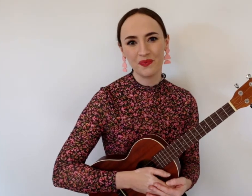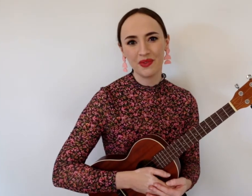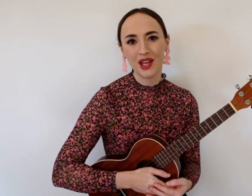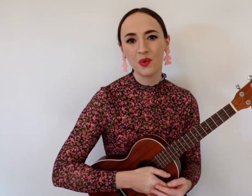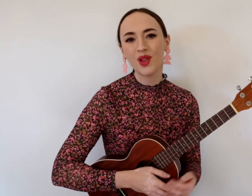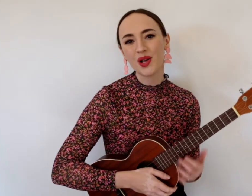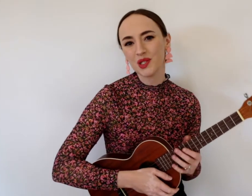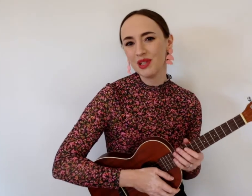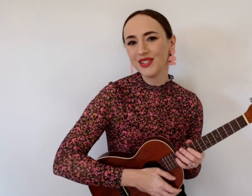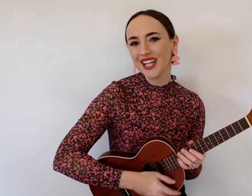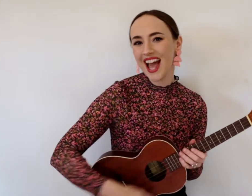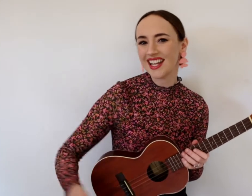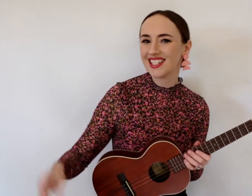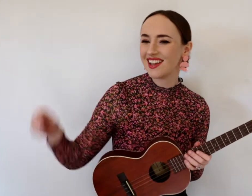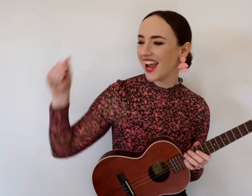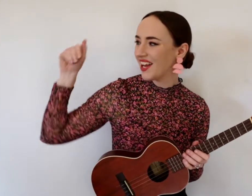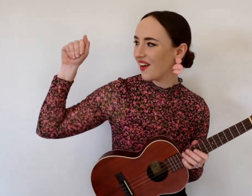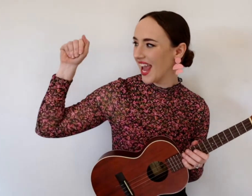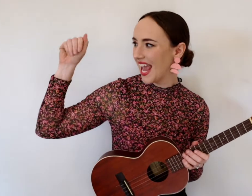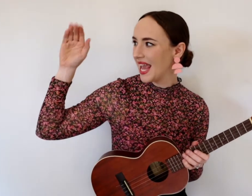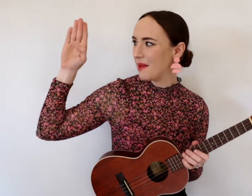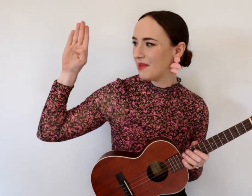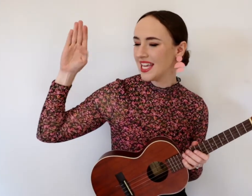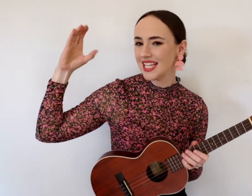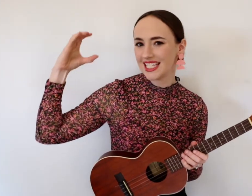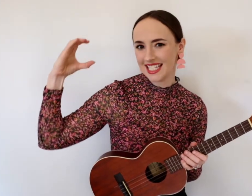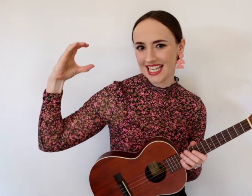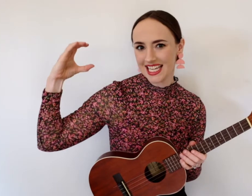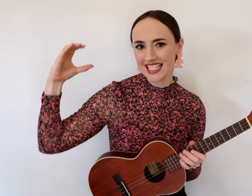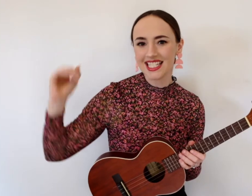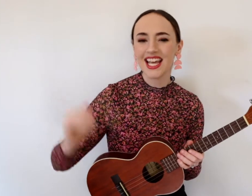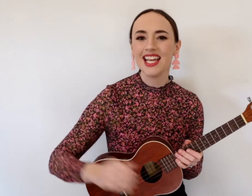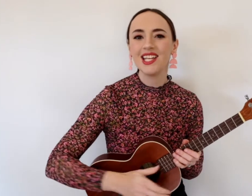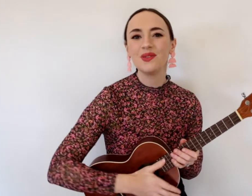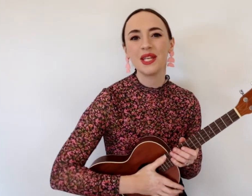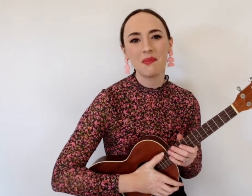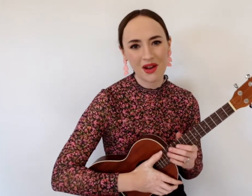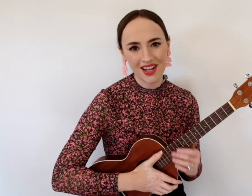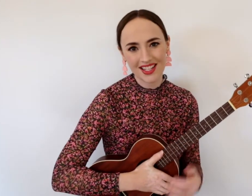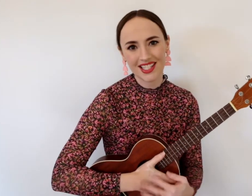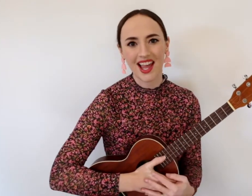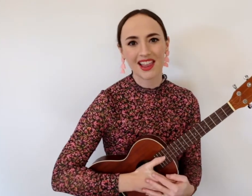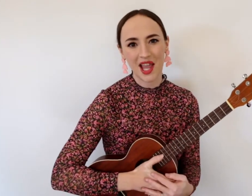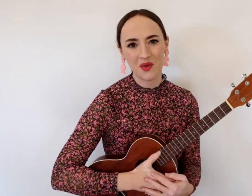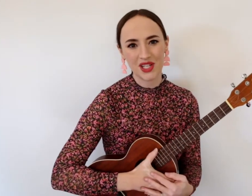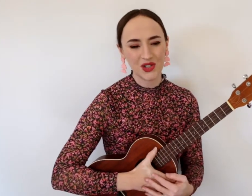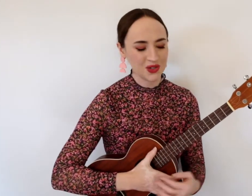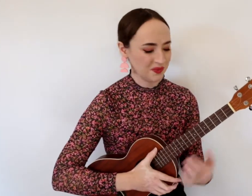We'll also be learning how to sign our ABC's using American Sign Language.